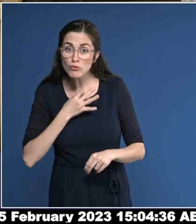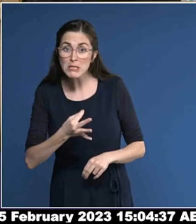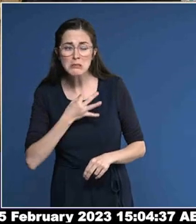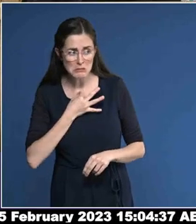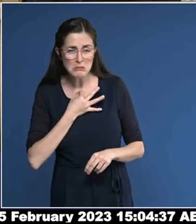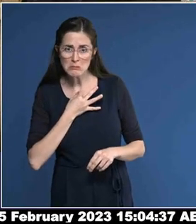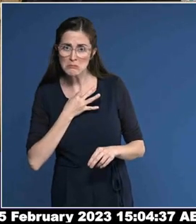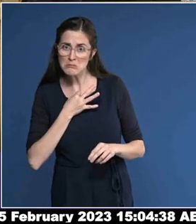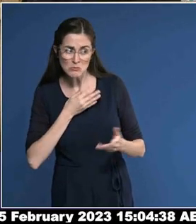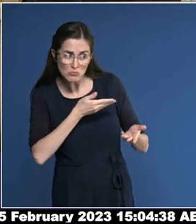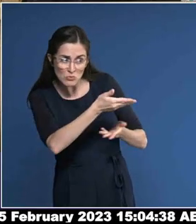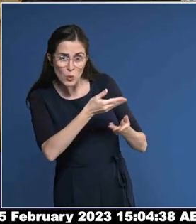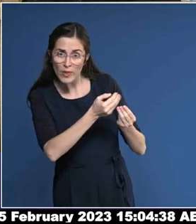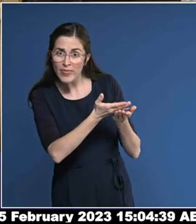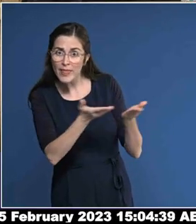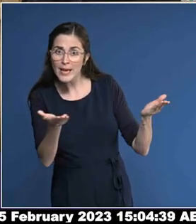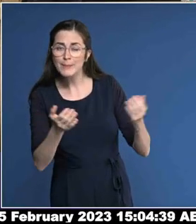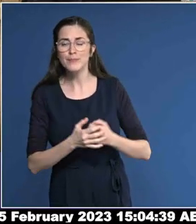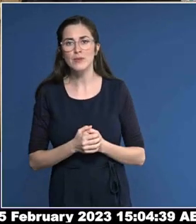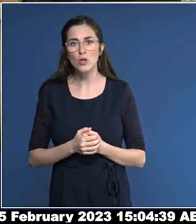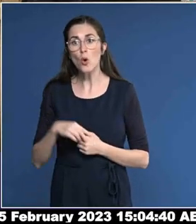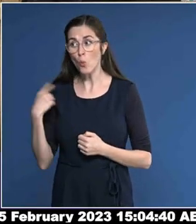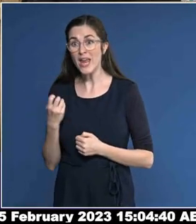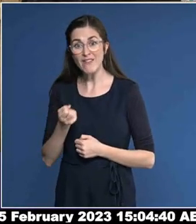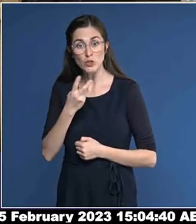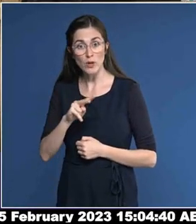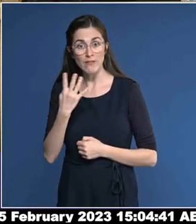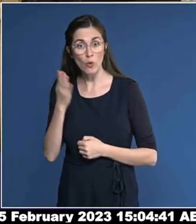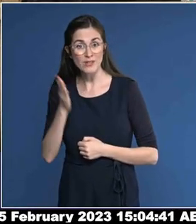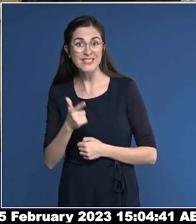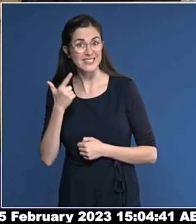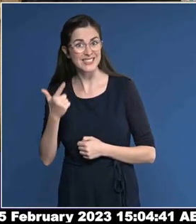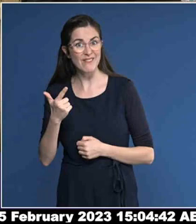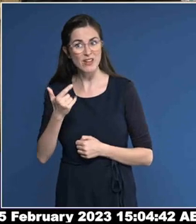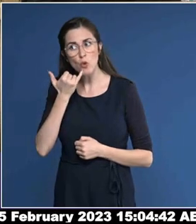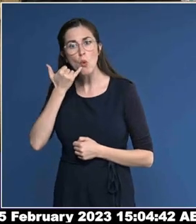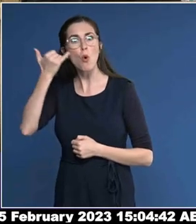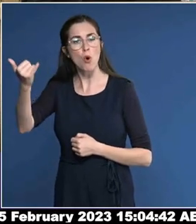practice hotline that a support worker can call. Now, naturally, if they are on the beach, they are not going to pick up their phone